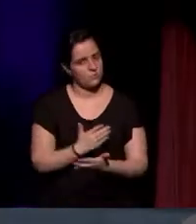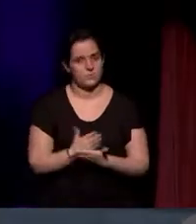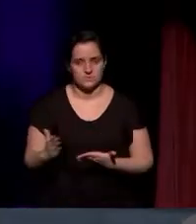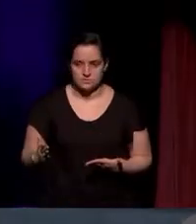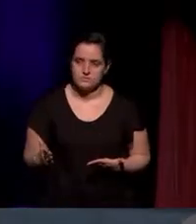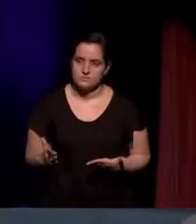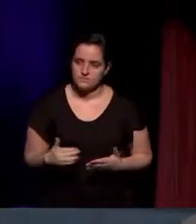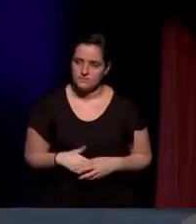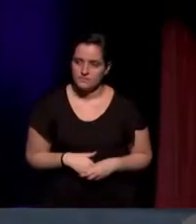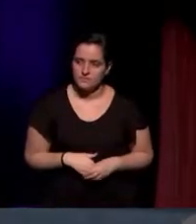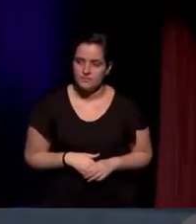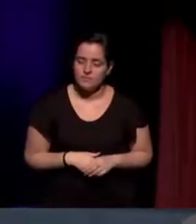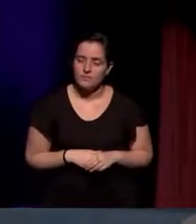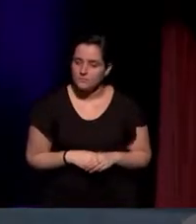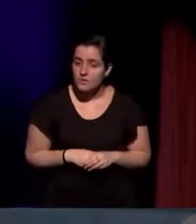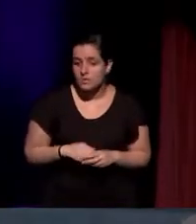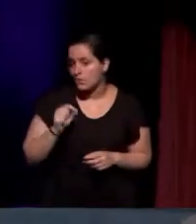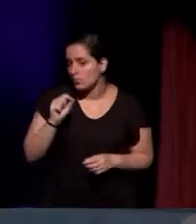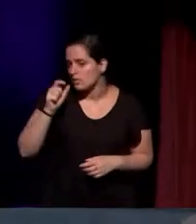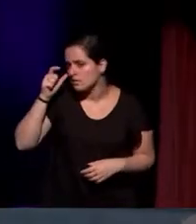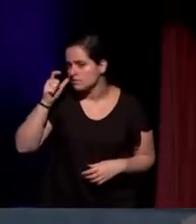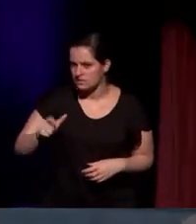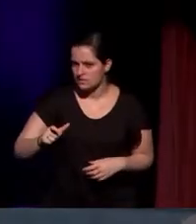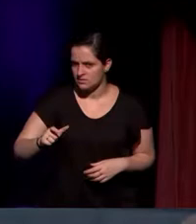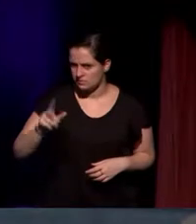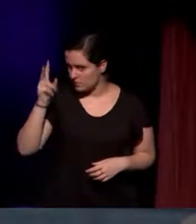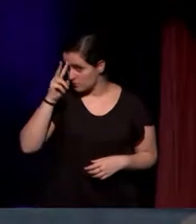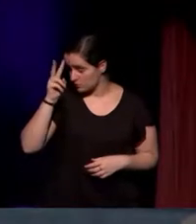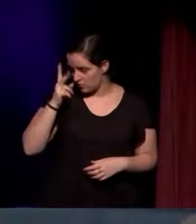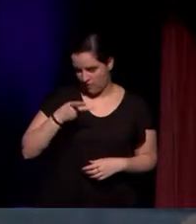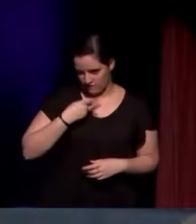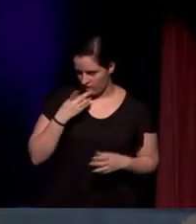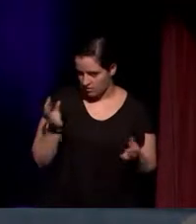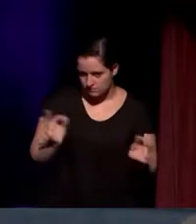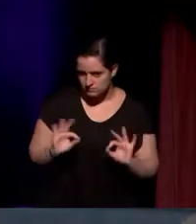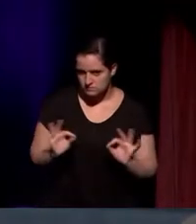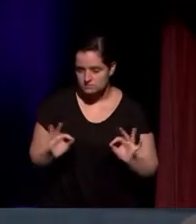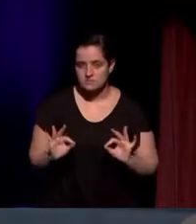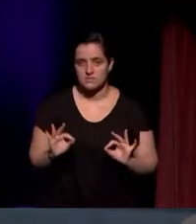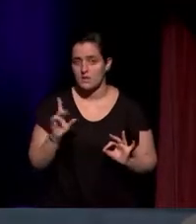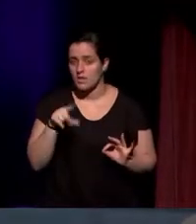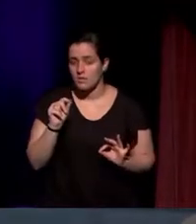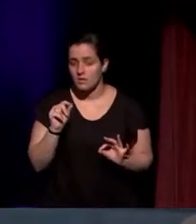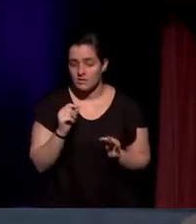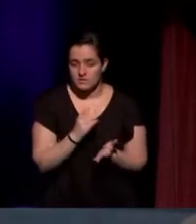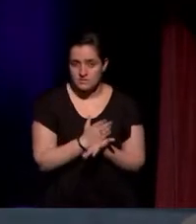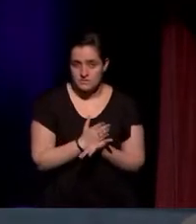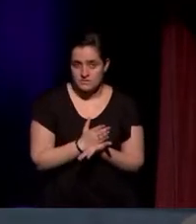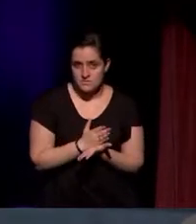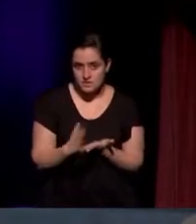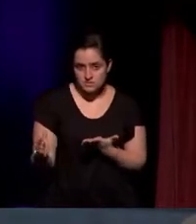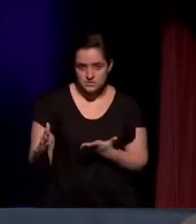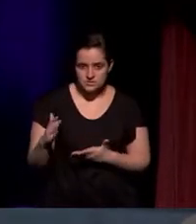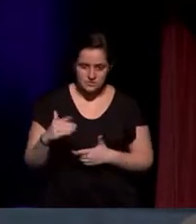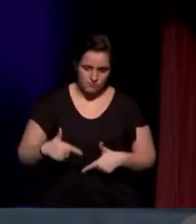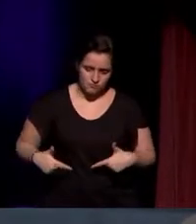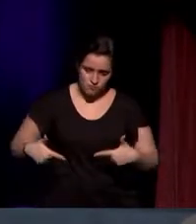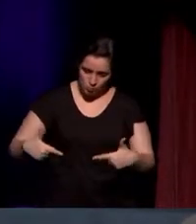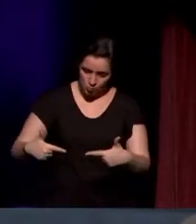And what is interesting, but the story does not speak, is that from the moment in which the armed struggle begins,